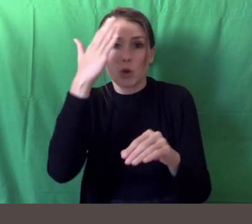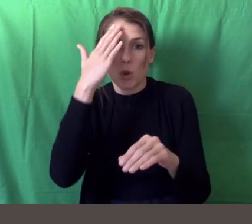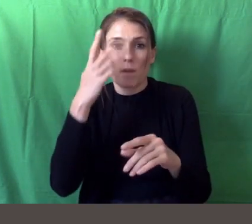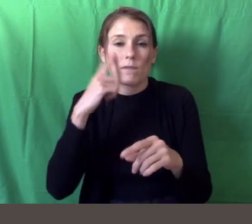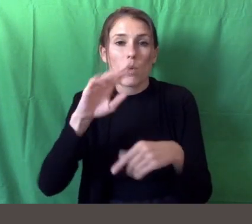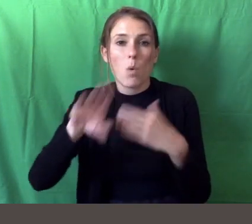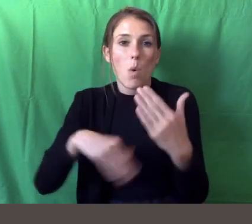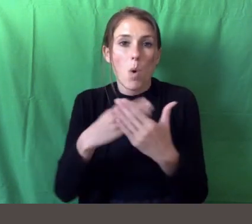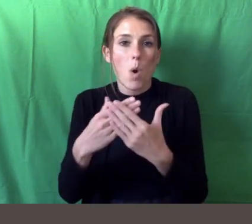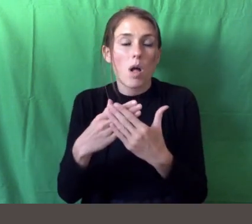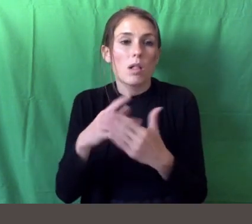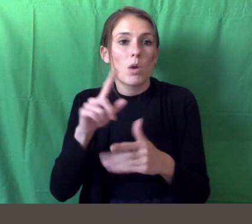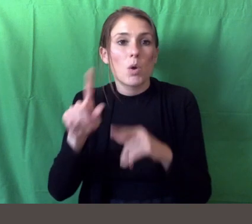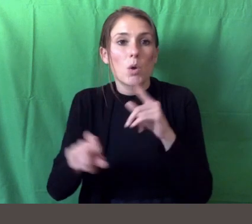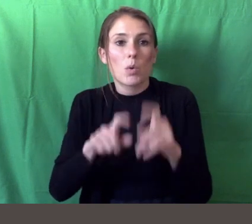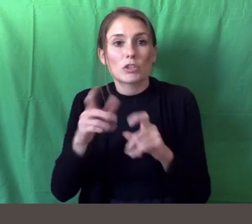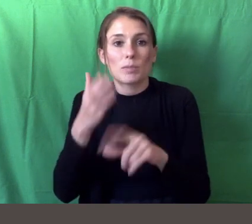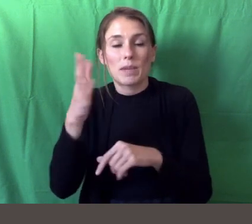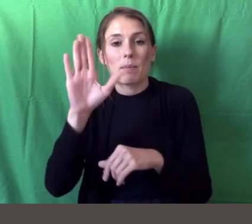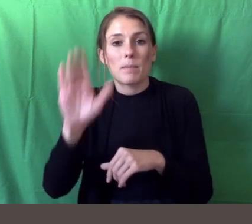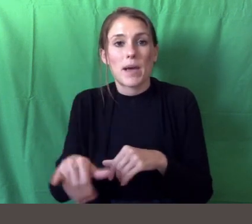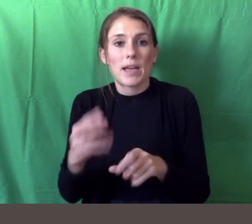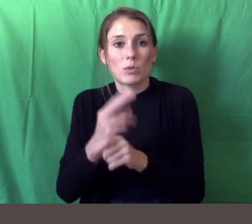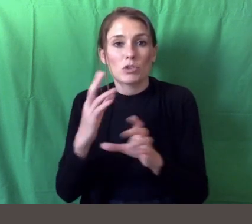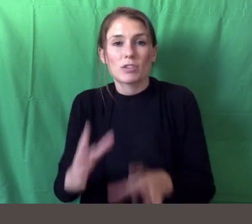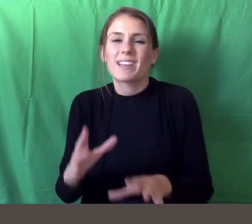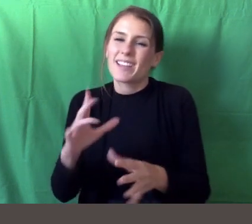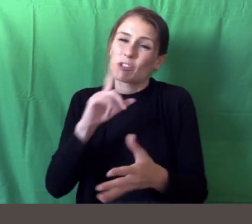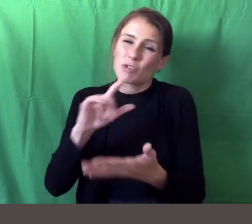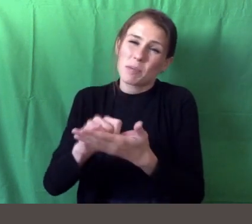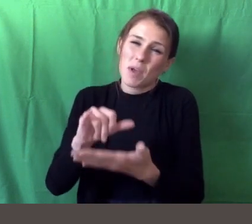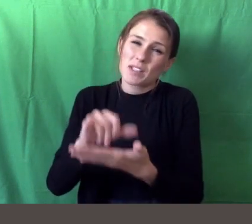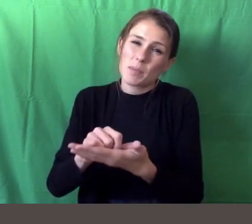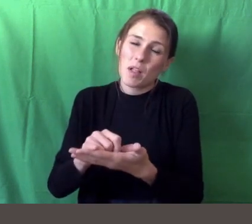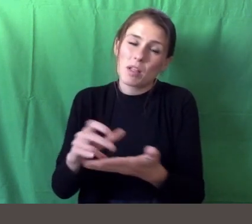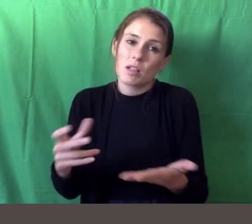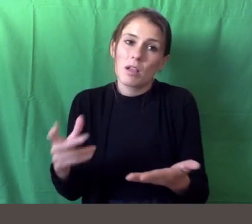by users, it is likely impossible to stratify the data.